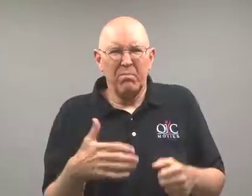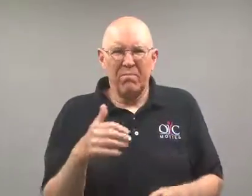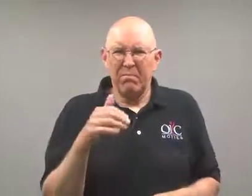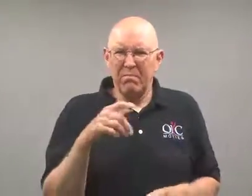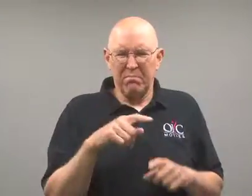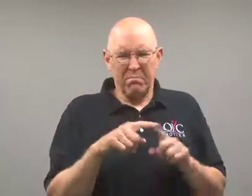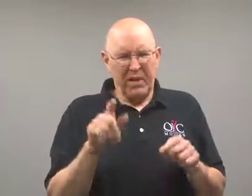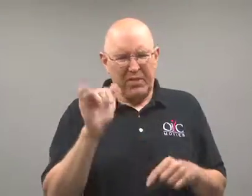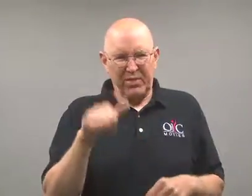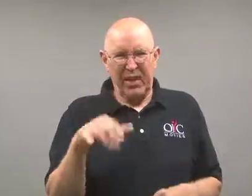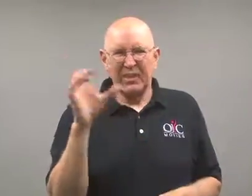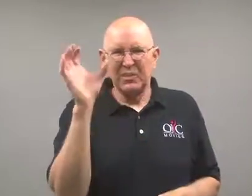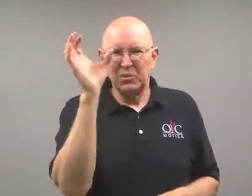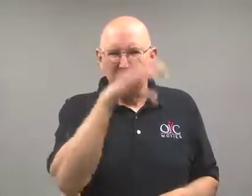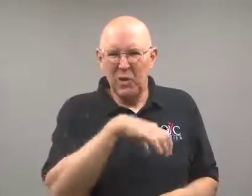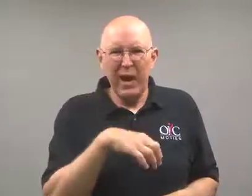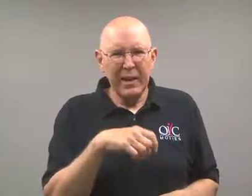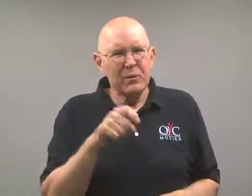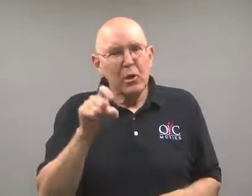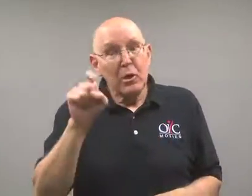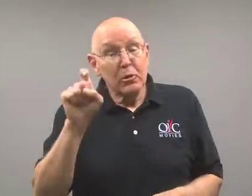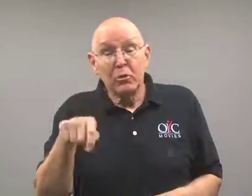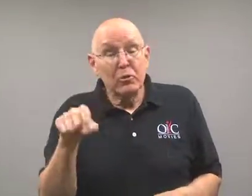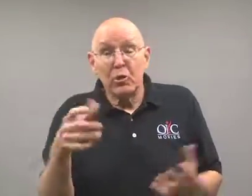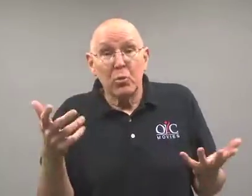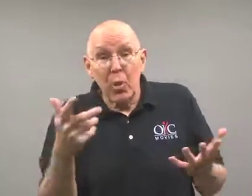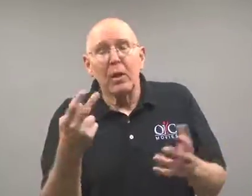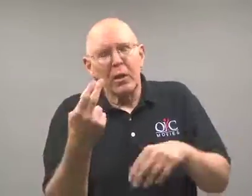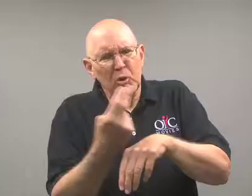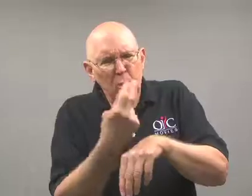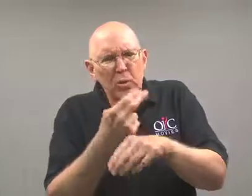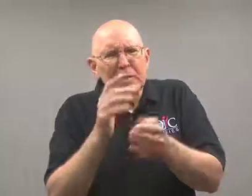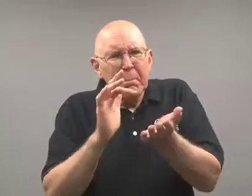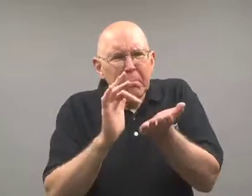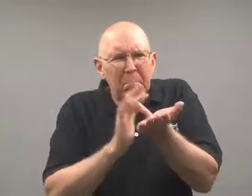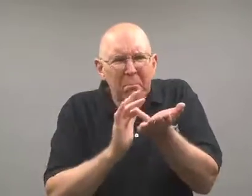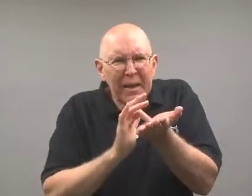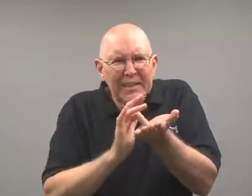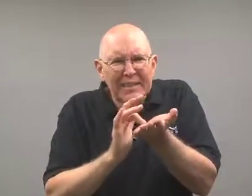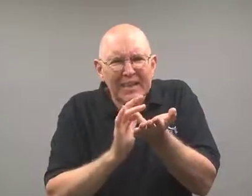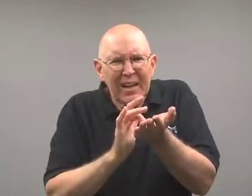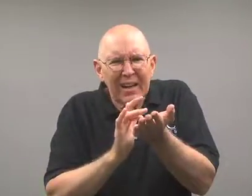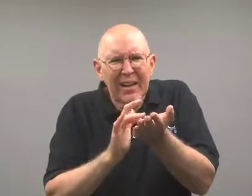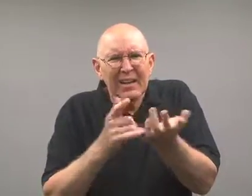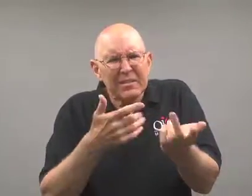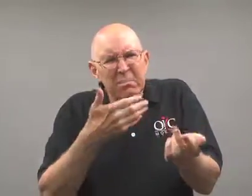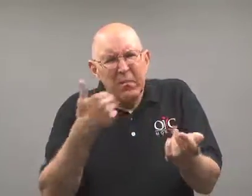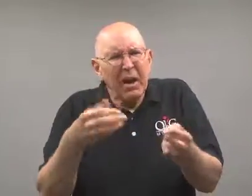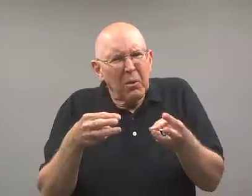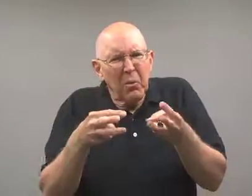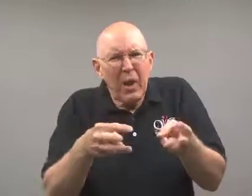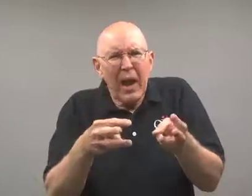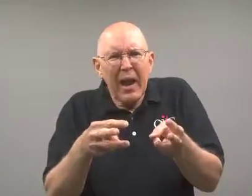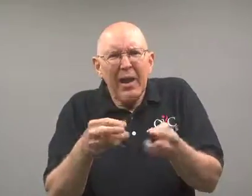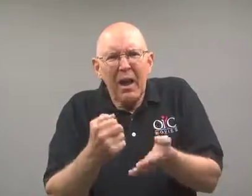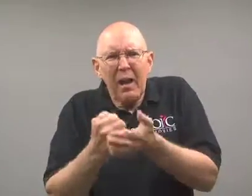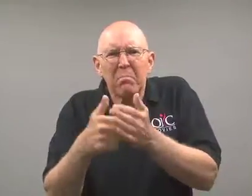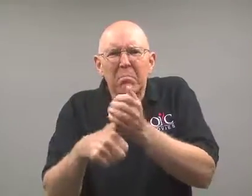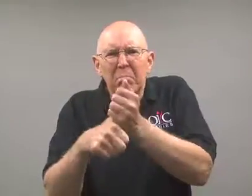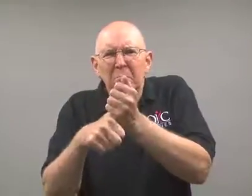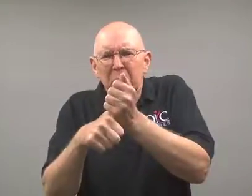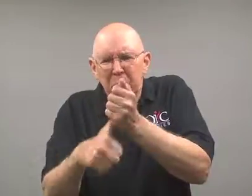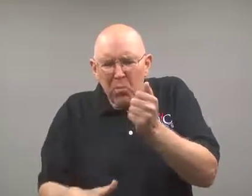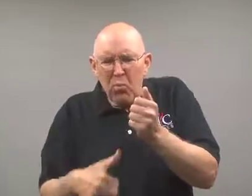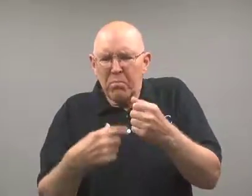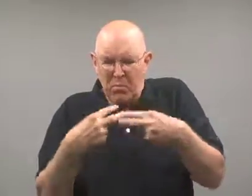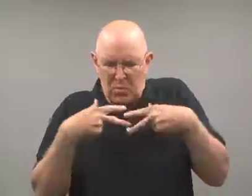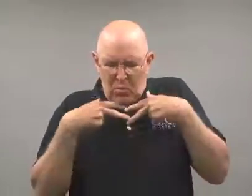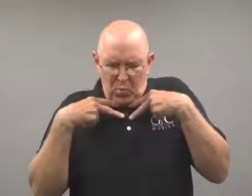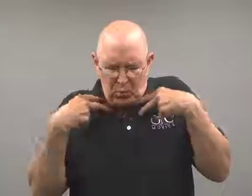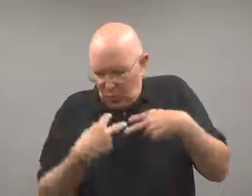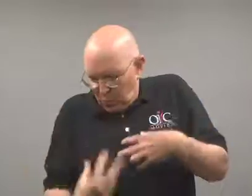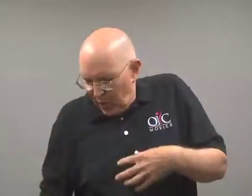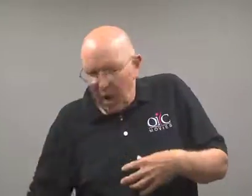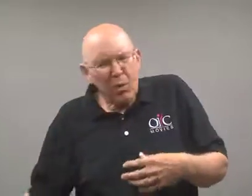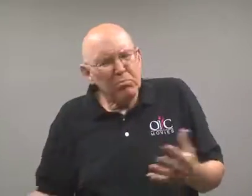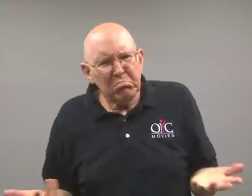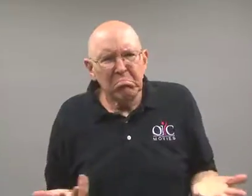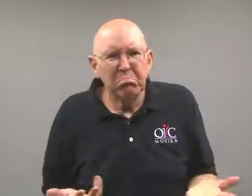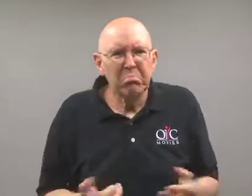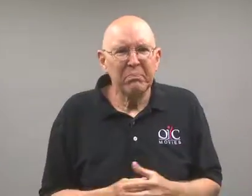He thought it was strange they would do that, as medications would work better.